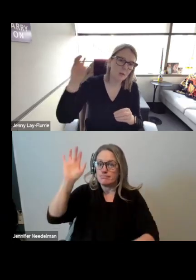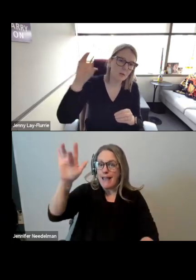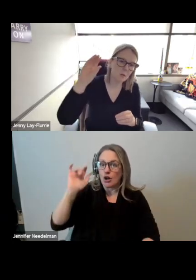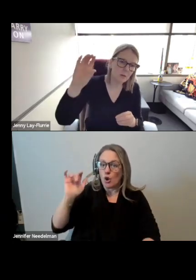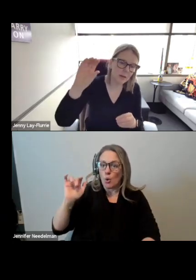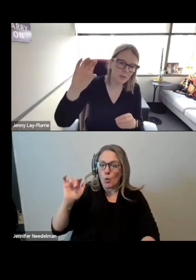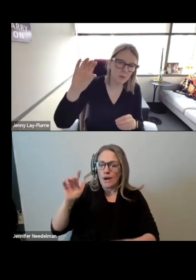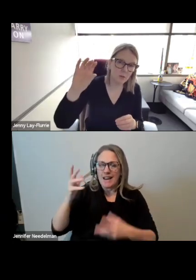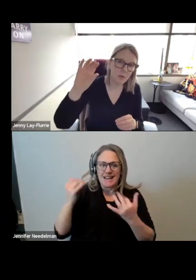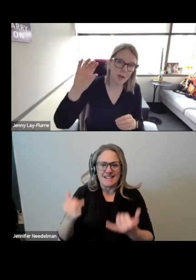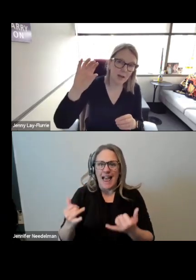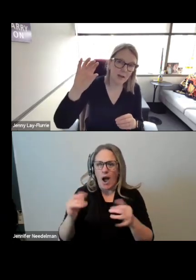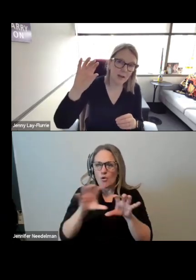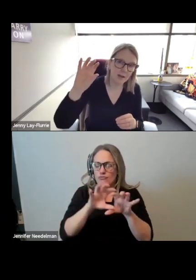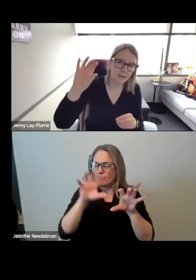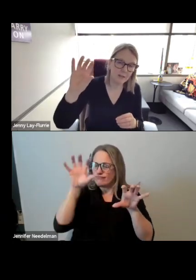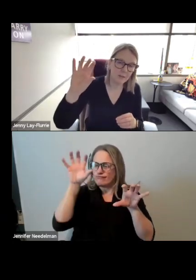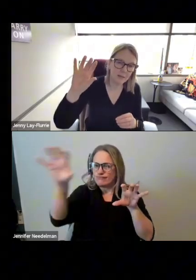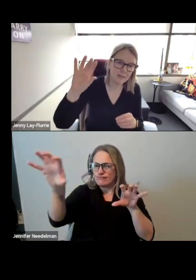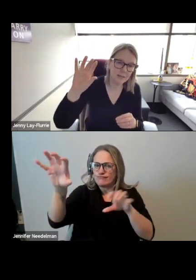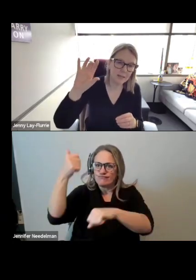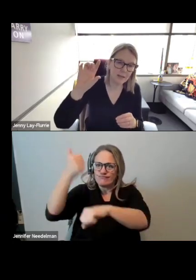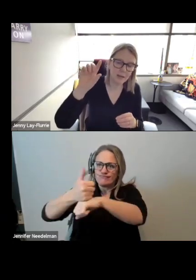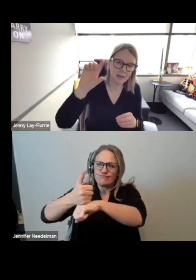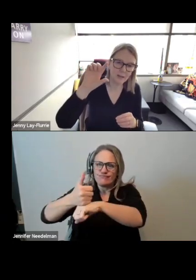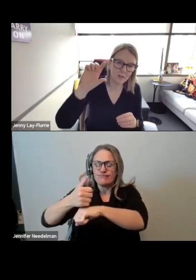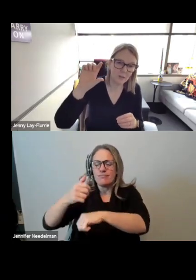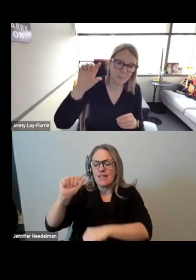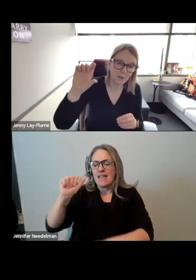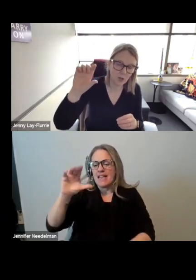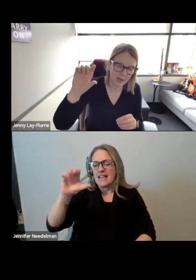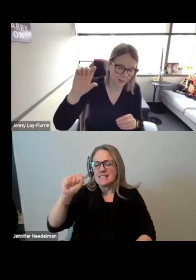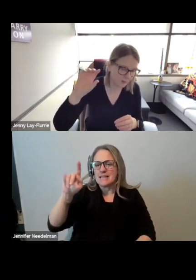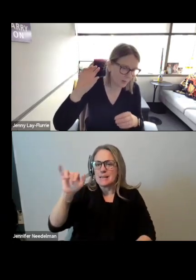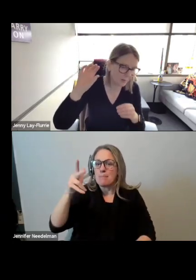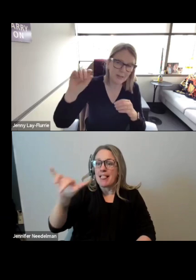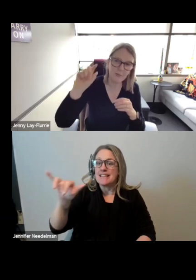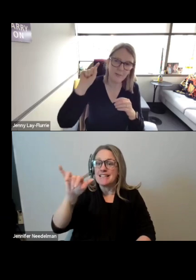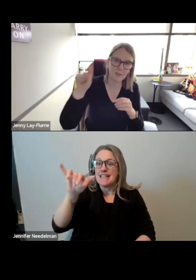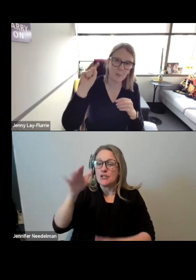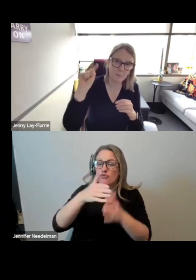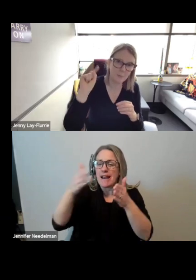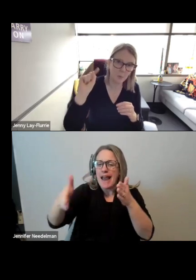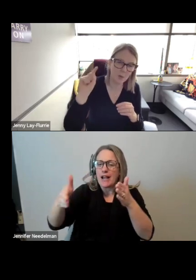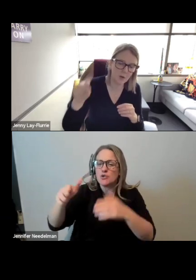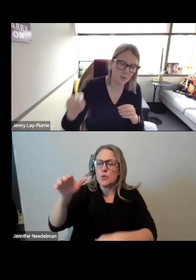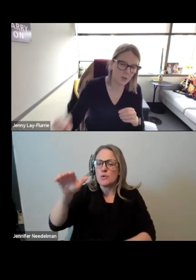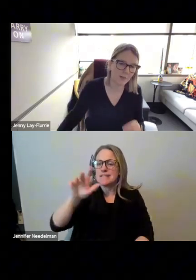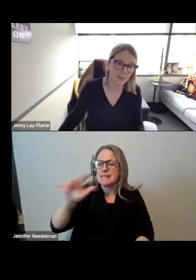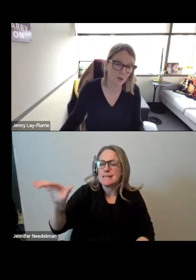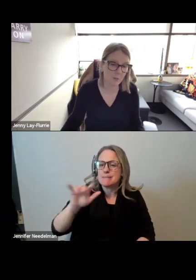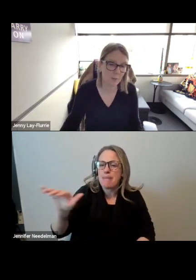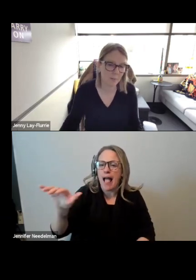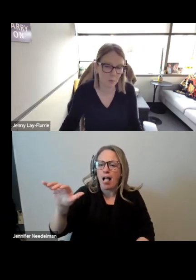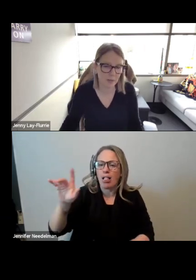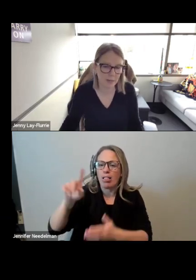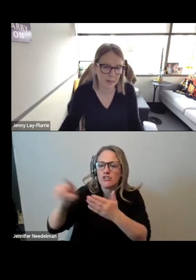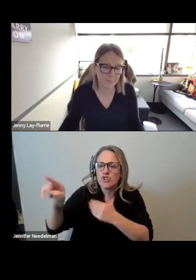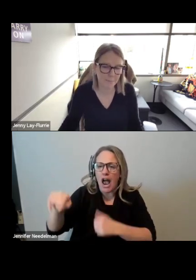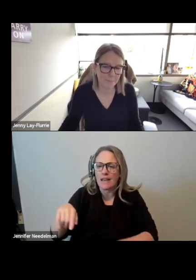to next to accessibility - is next to spellcheck. 'cause we believe that that's where people would go to check their document before sending it.